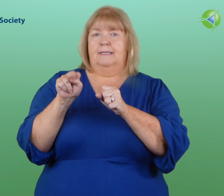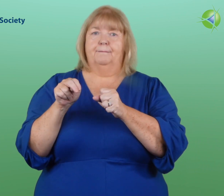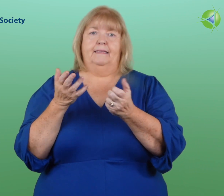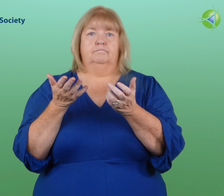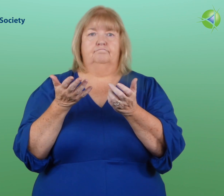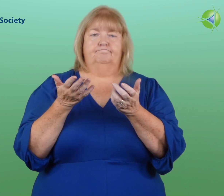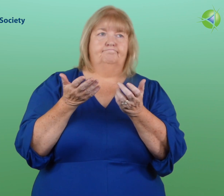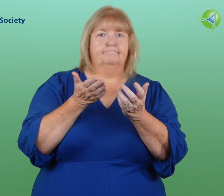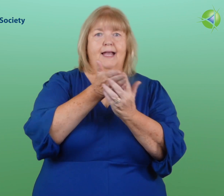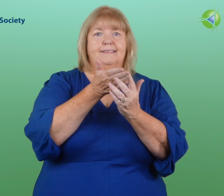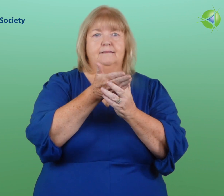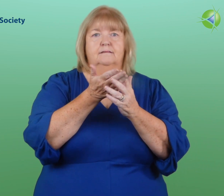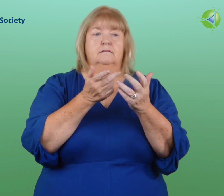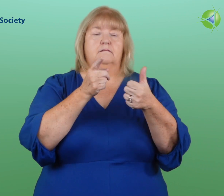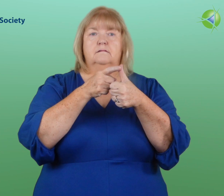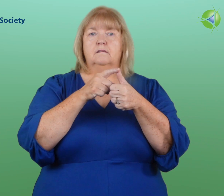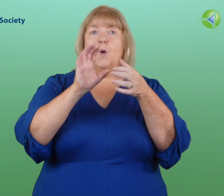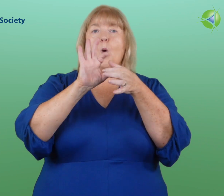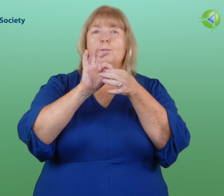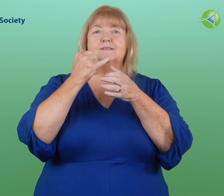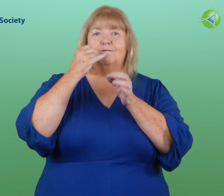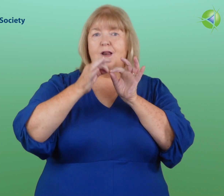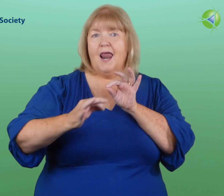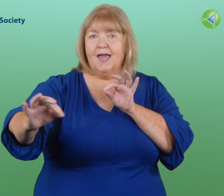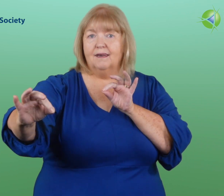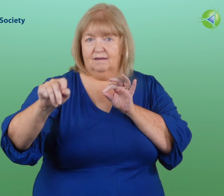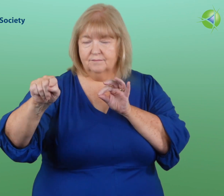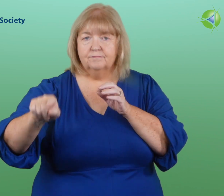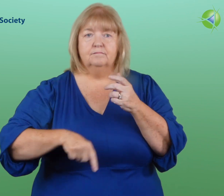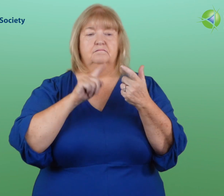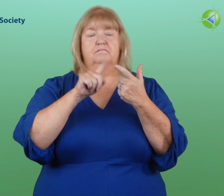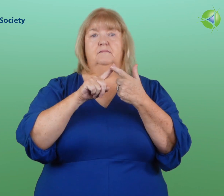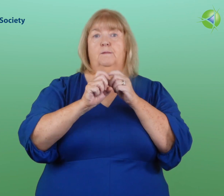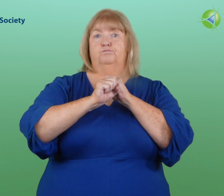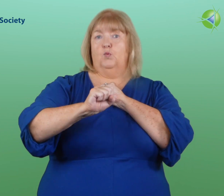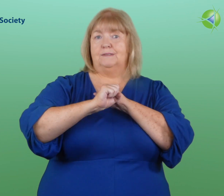These services can be accessed through: a home landline telephone,